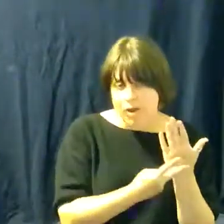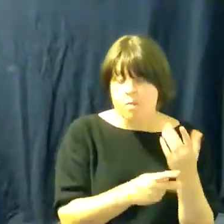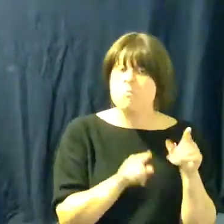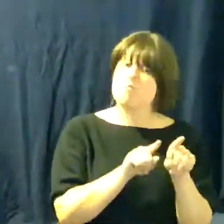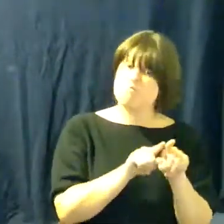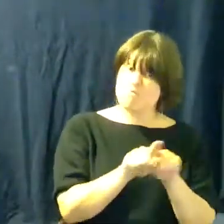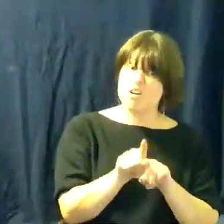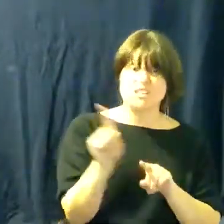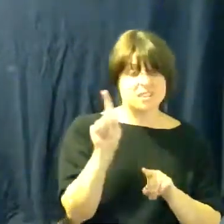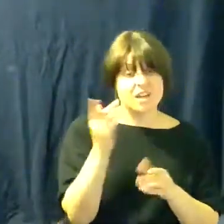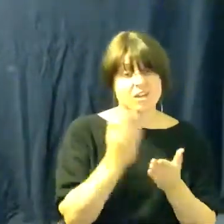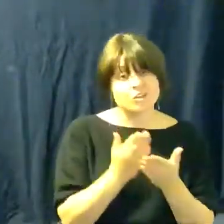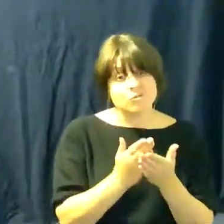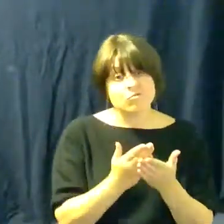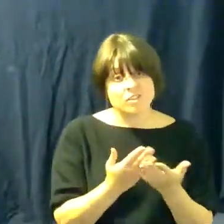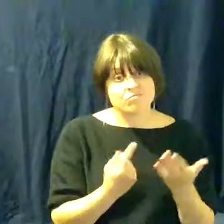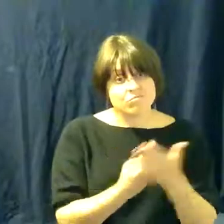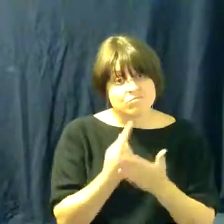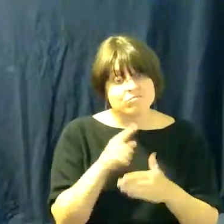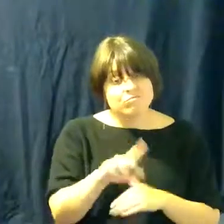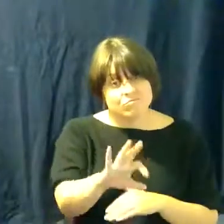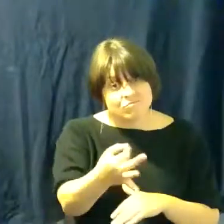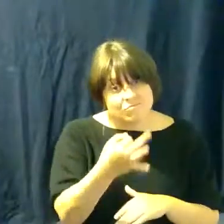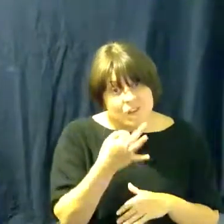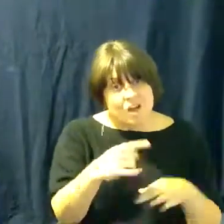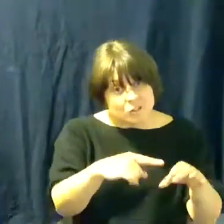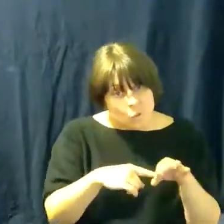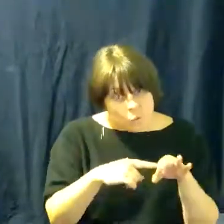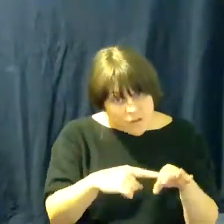the topics that we will cover, and we will talk a little bit about the